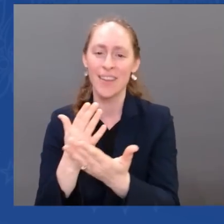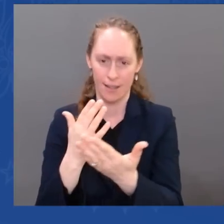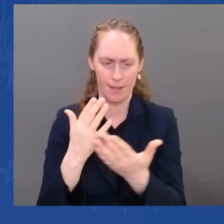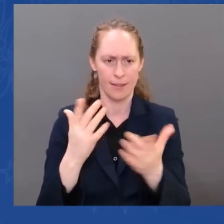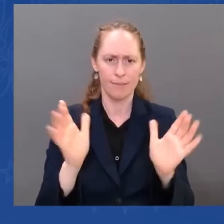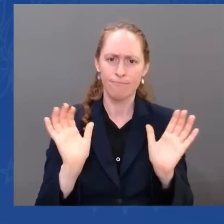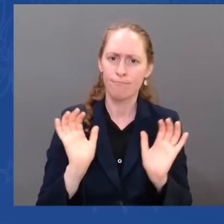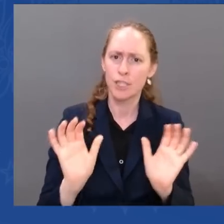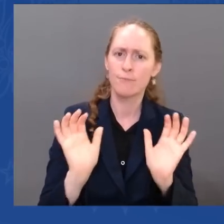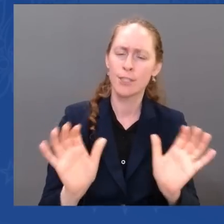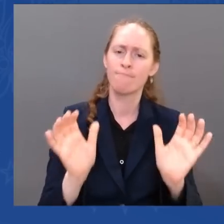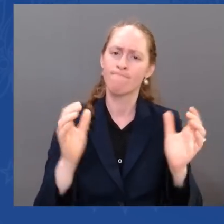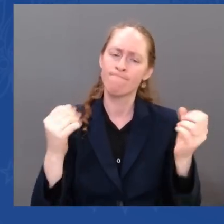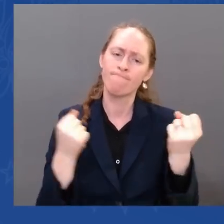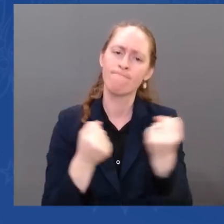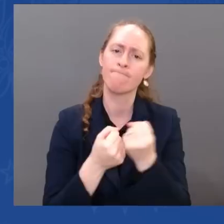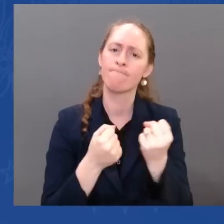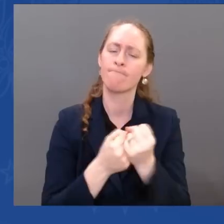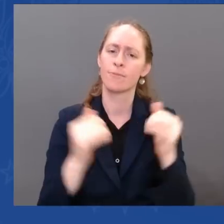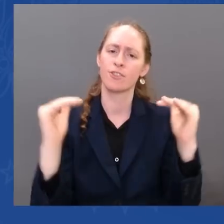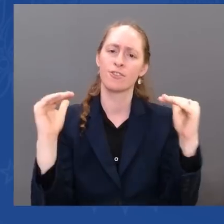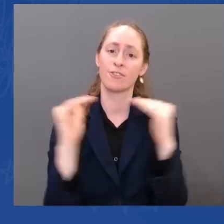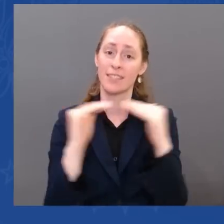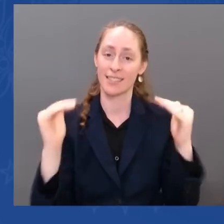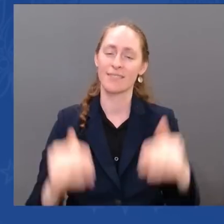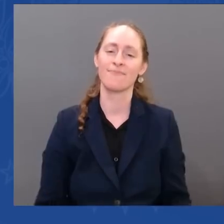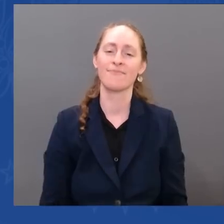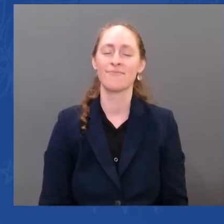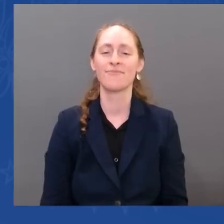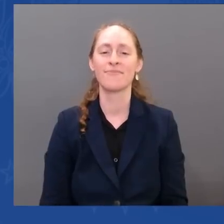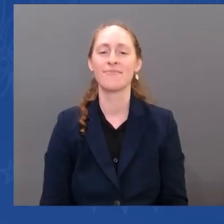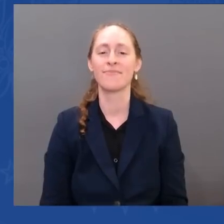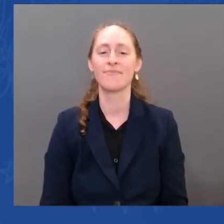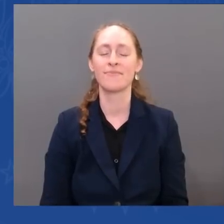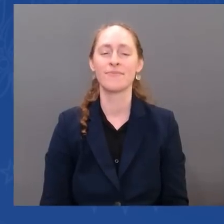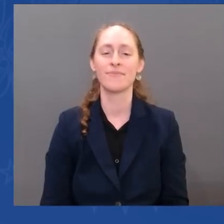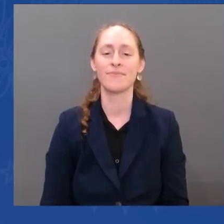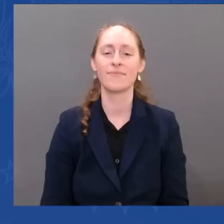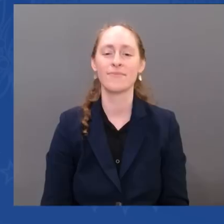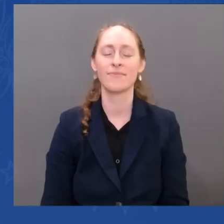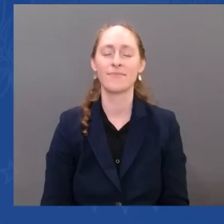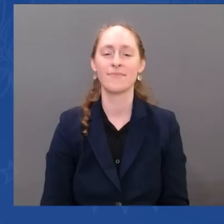of the purely spiritual mission of the Khomeini cult patriarchate of Constantinople.